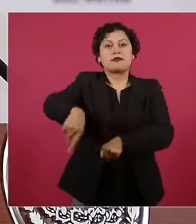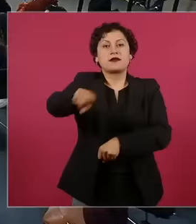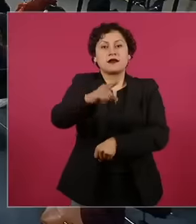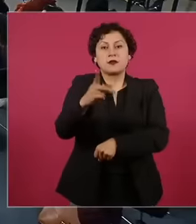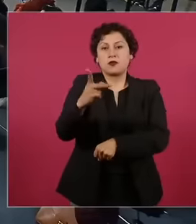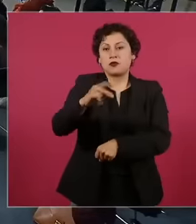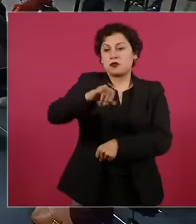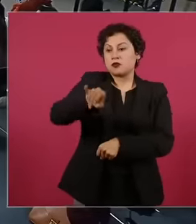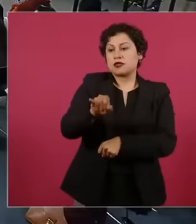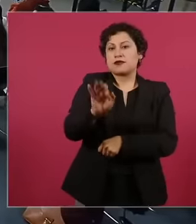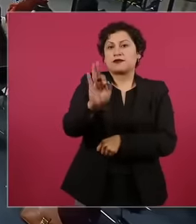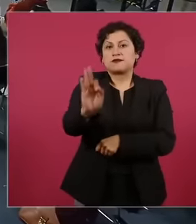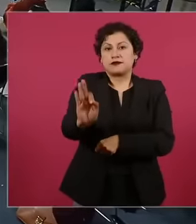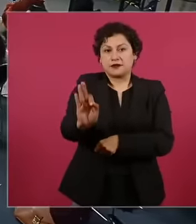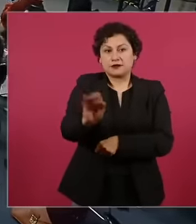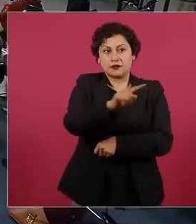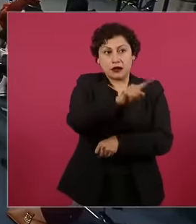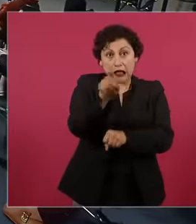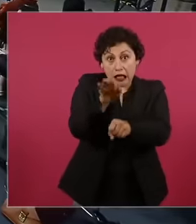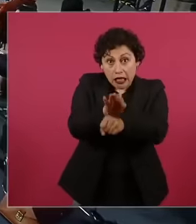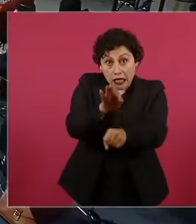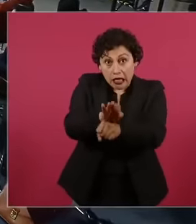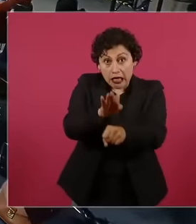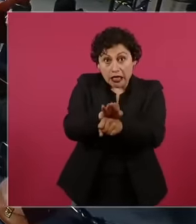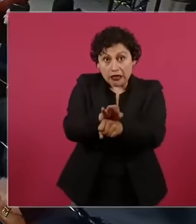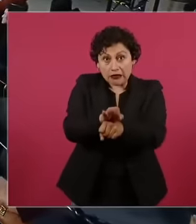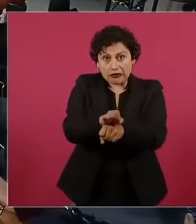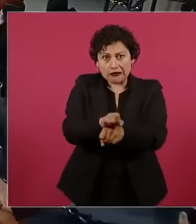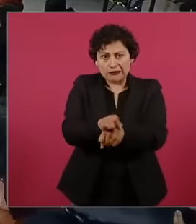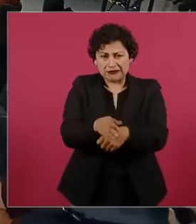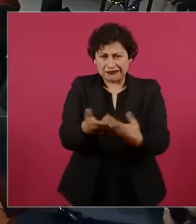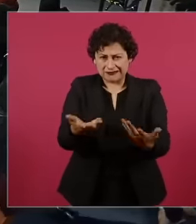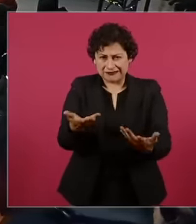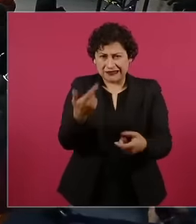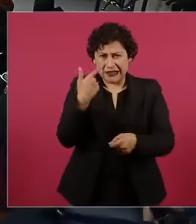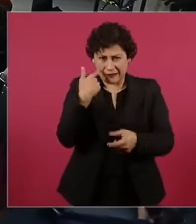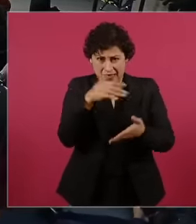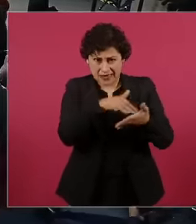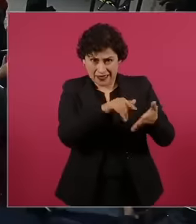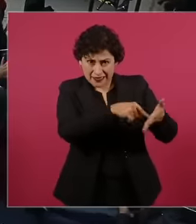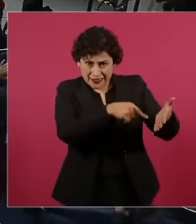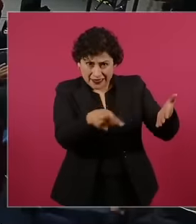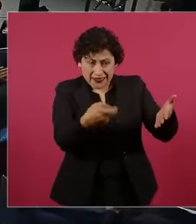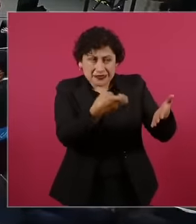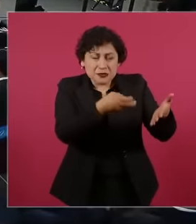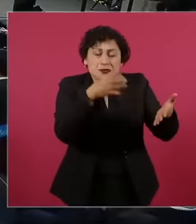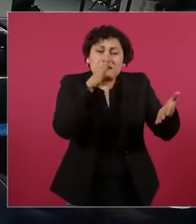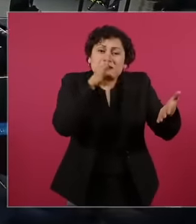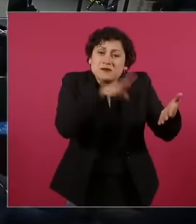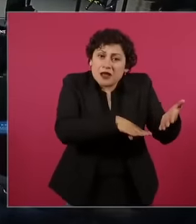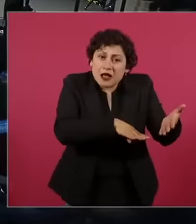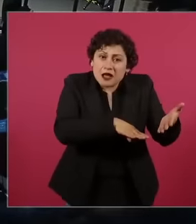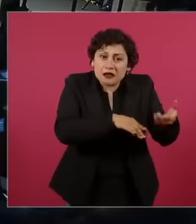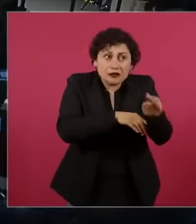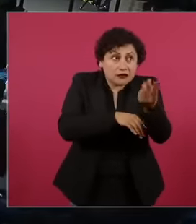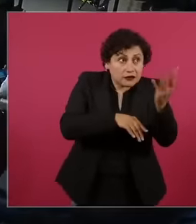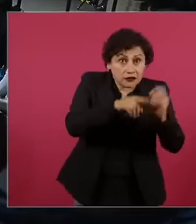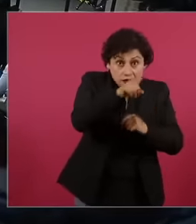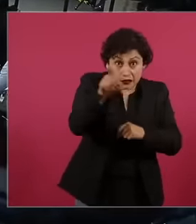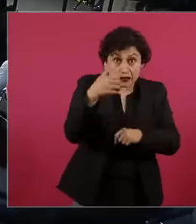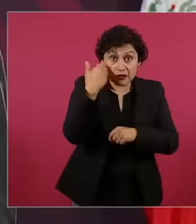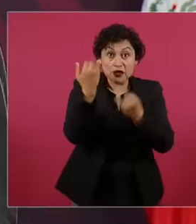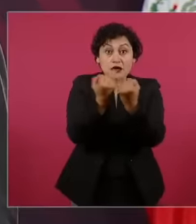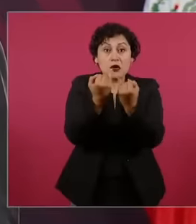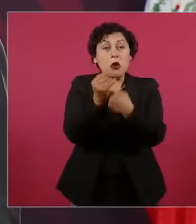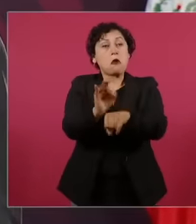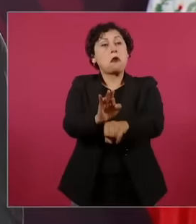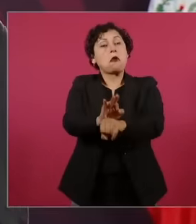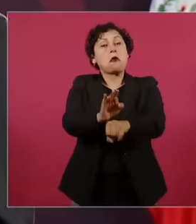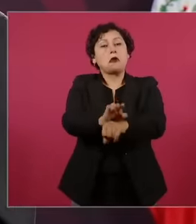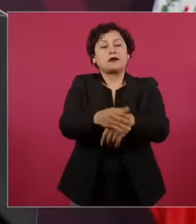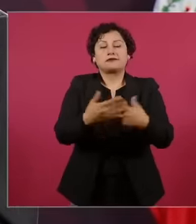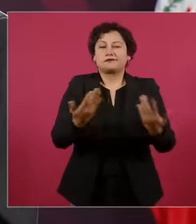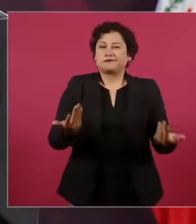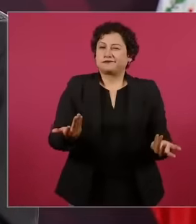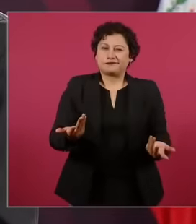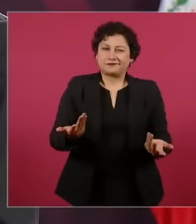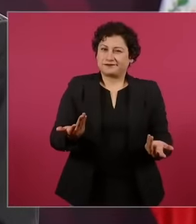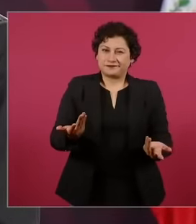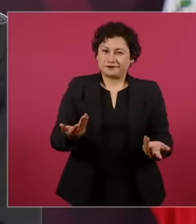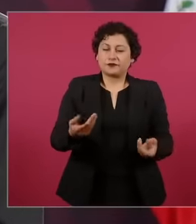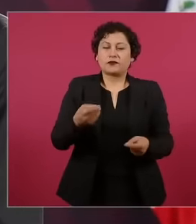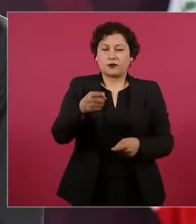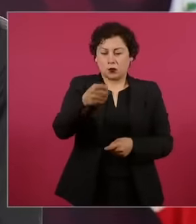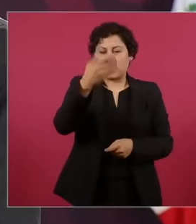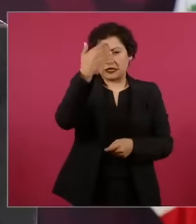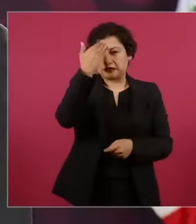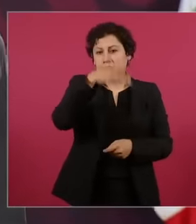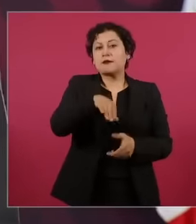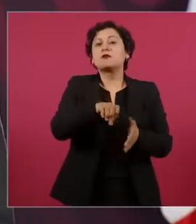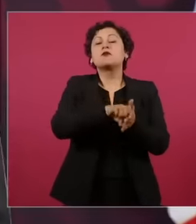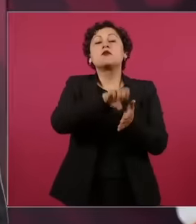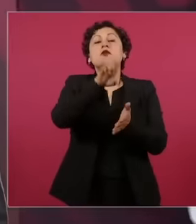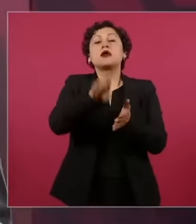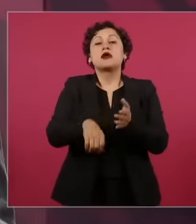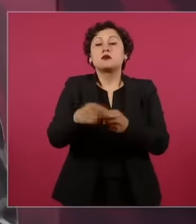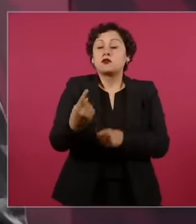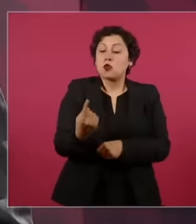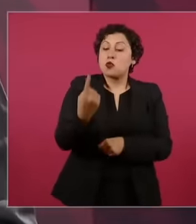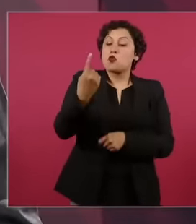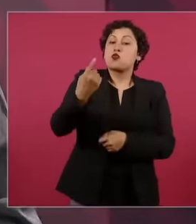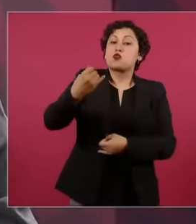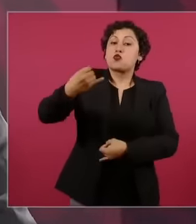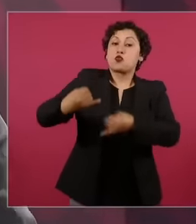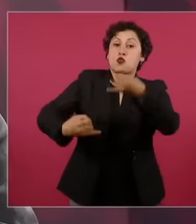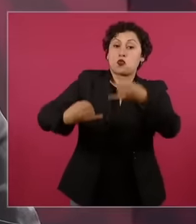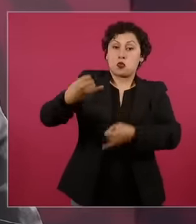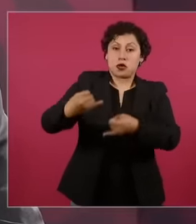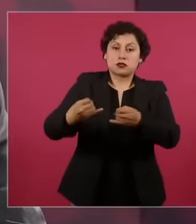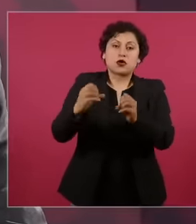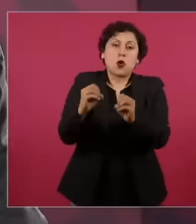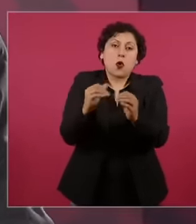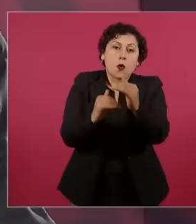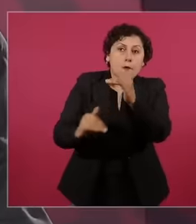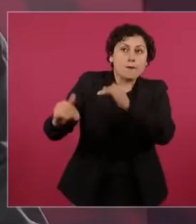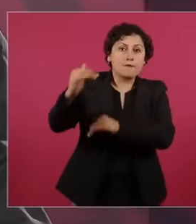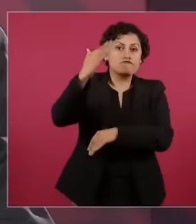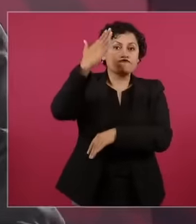this you know that if there is a decision of a judge even of magistrates of ministers that it be